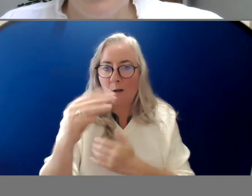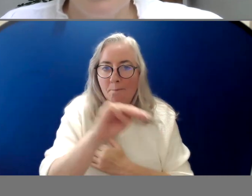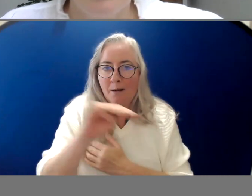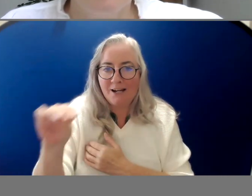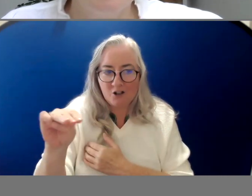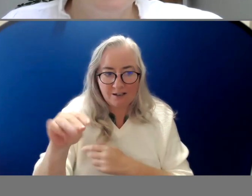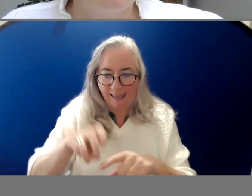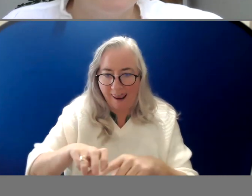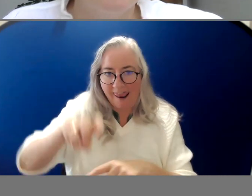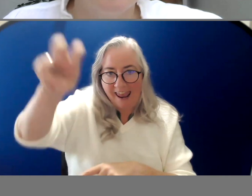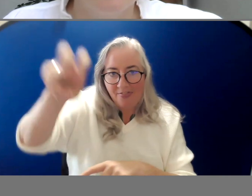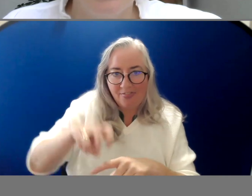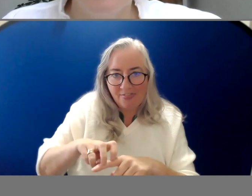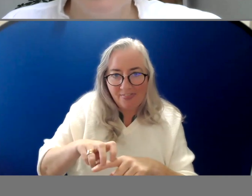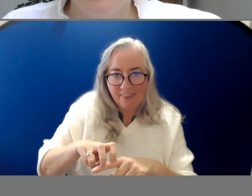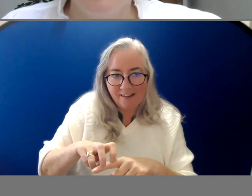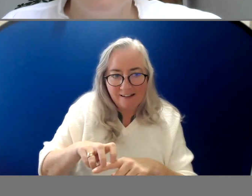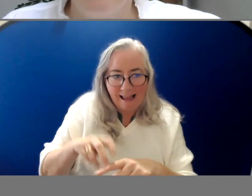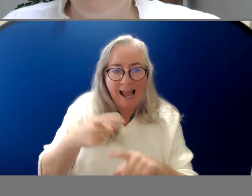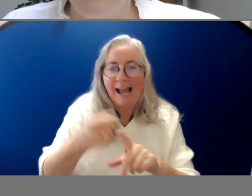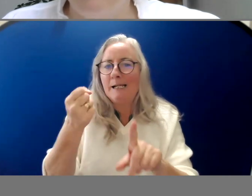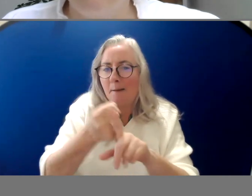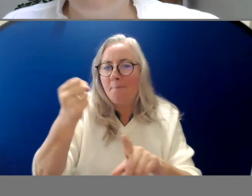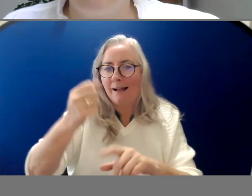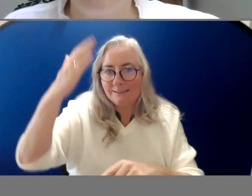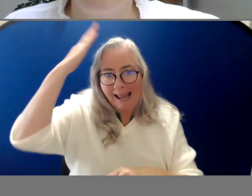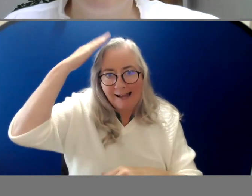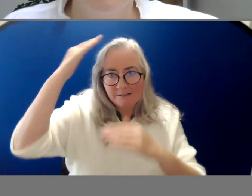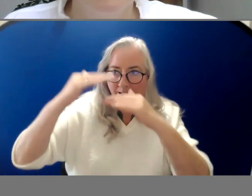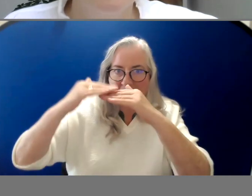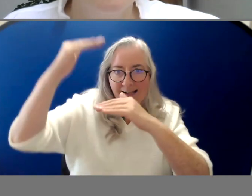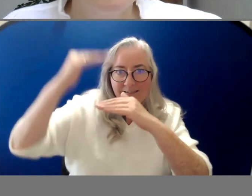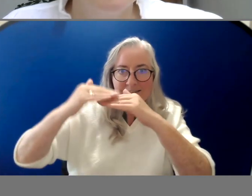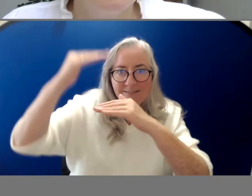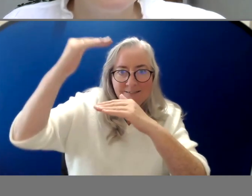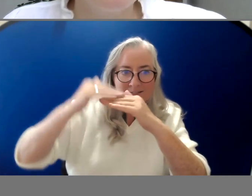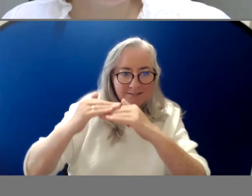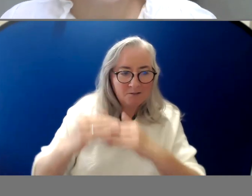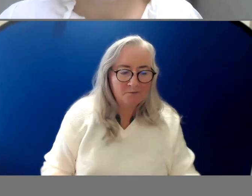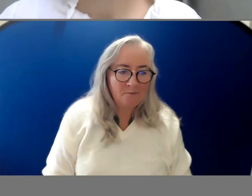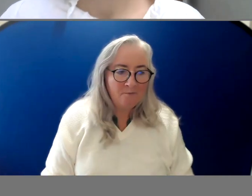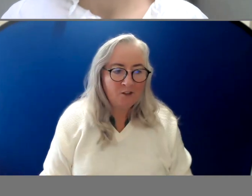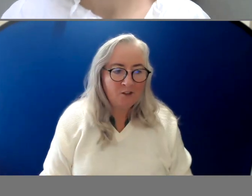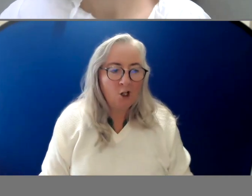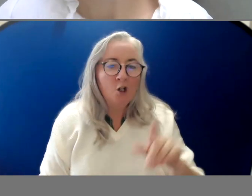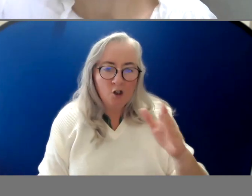stairs and then there is an impact at the head height as well so just moving through to handrails